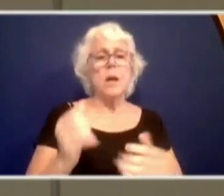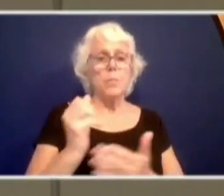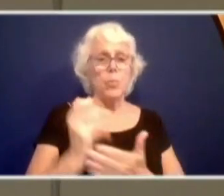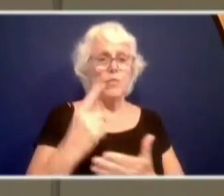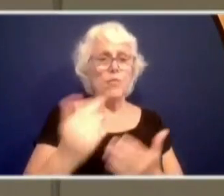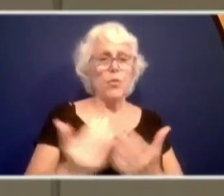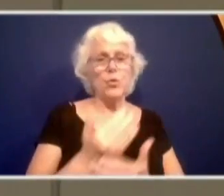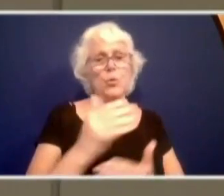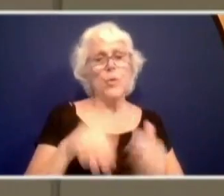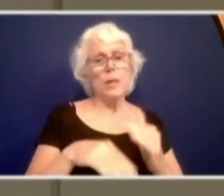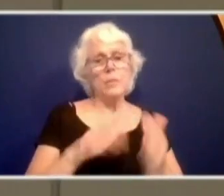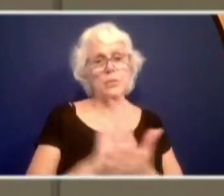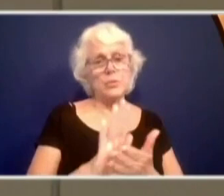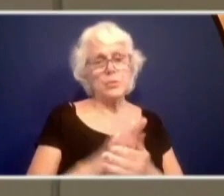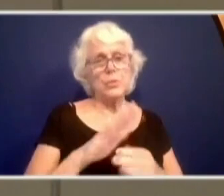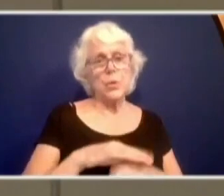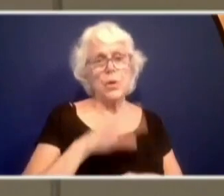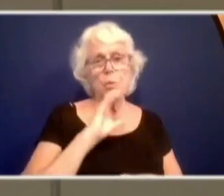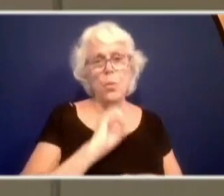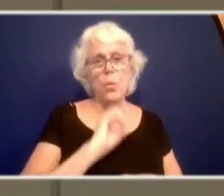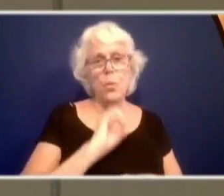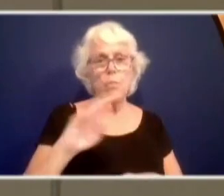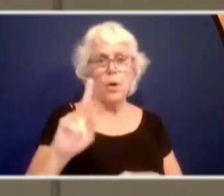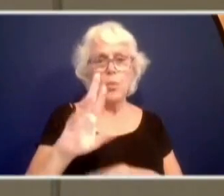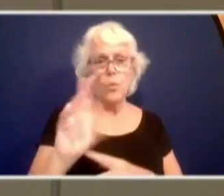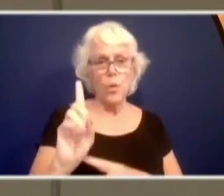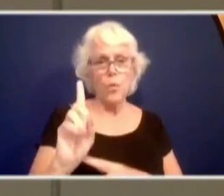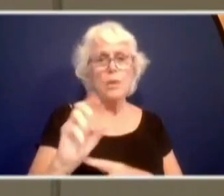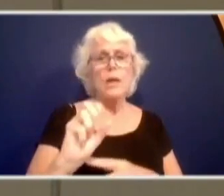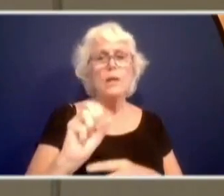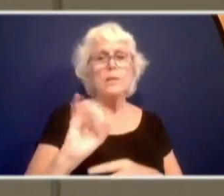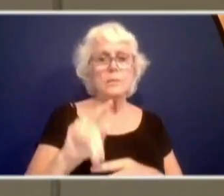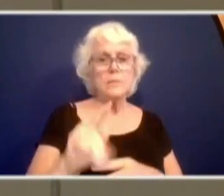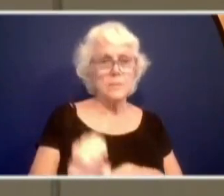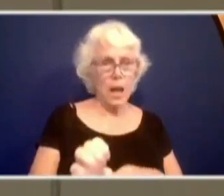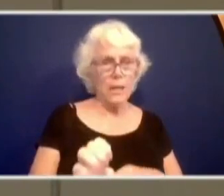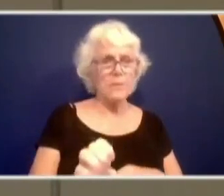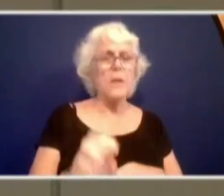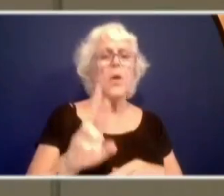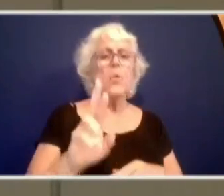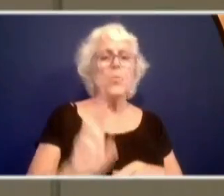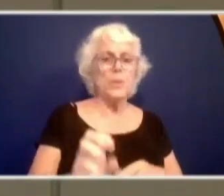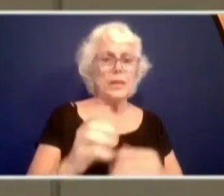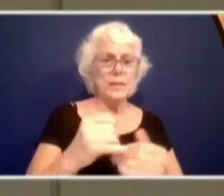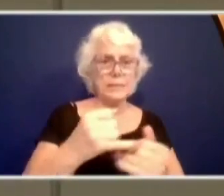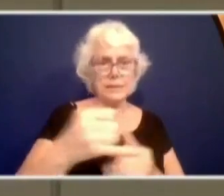school on Old Park Park Road site redistricting project, but those in favor by show of hands